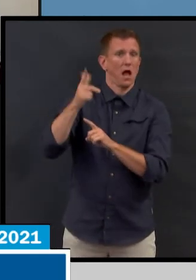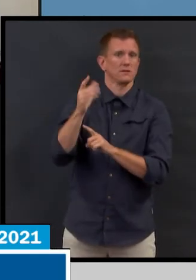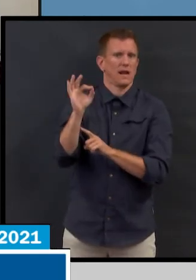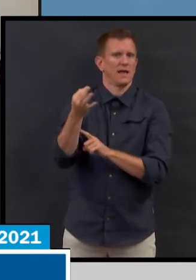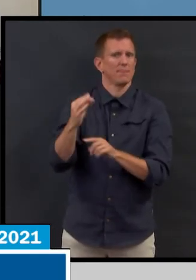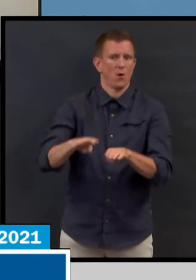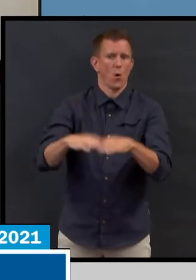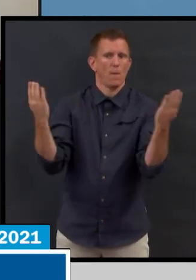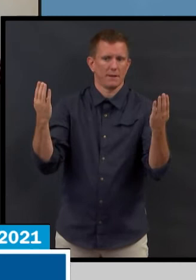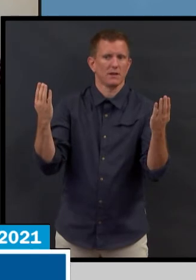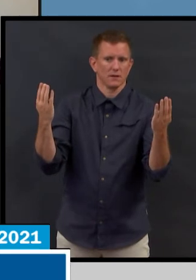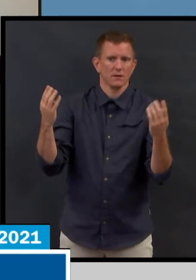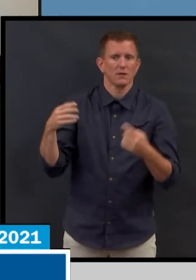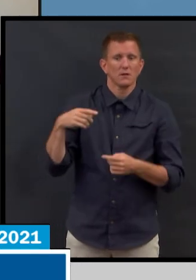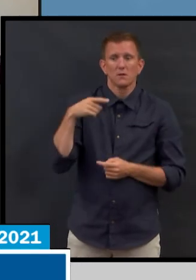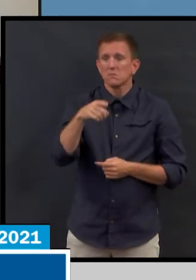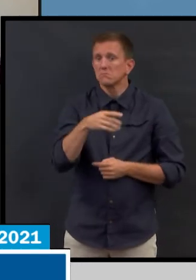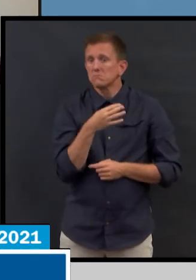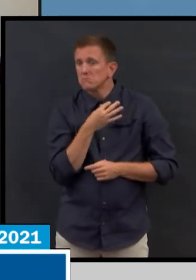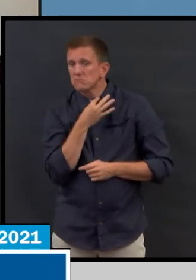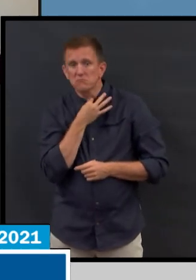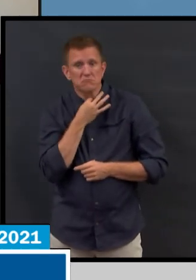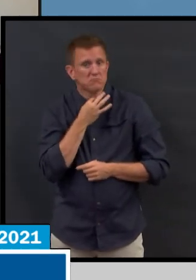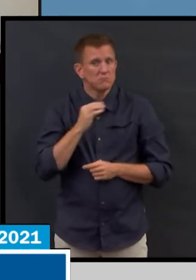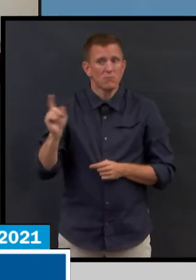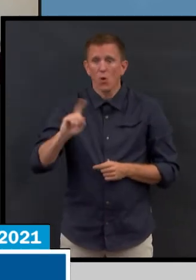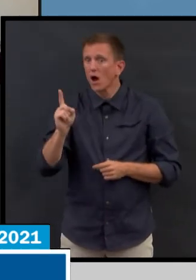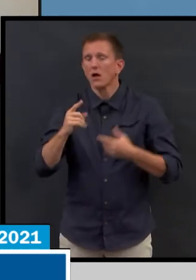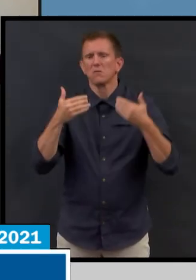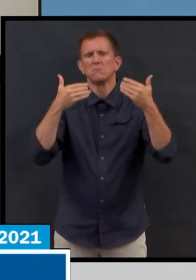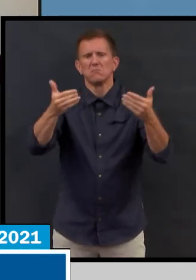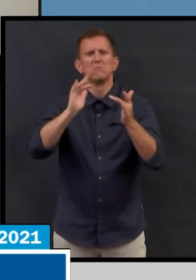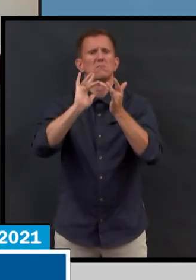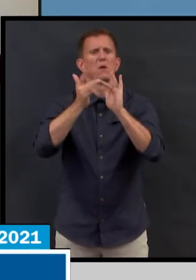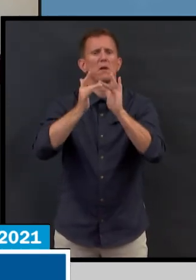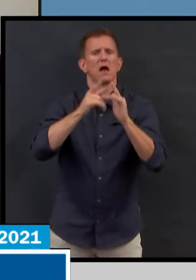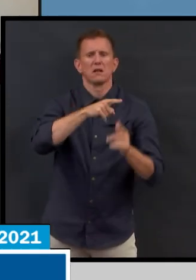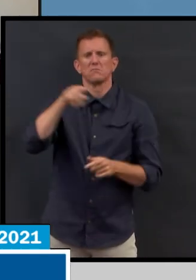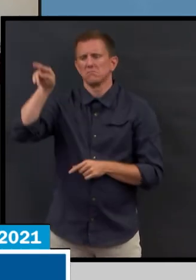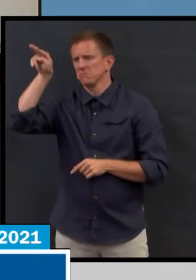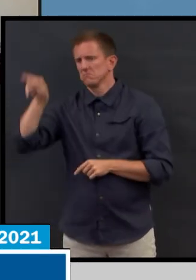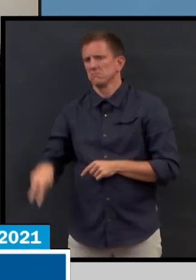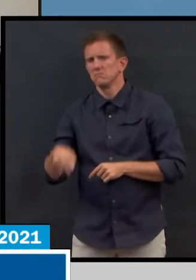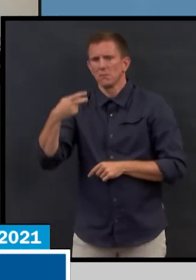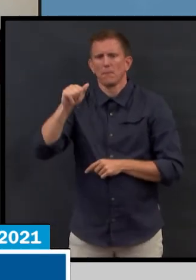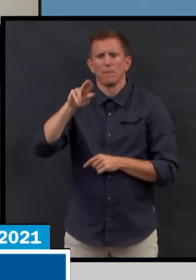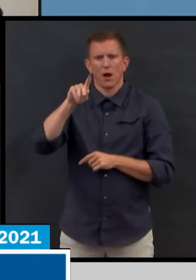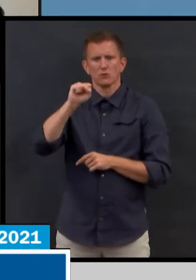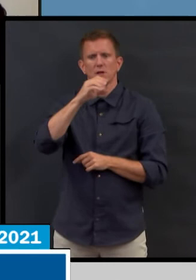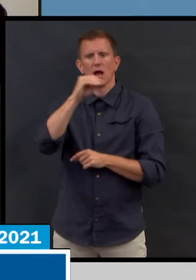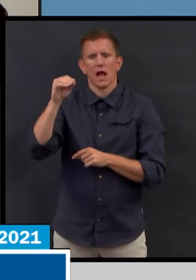at denver gov.org forward slash park projects for all project information or feel free to email us